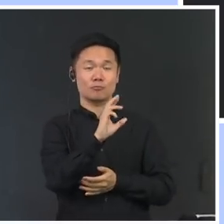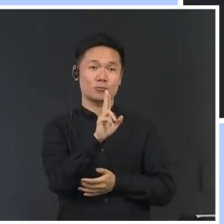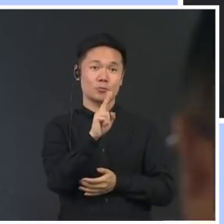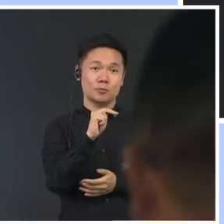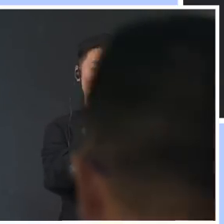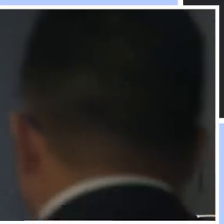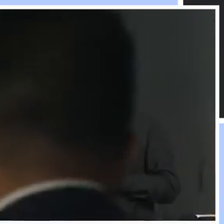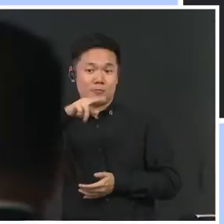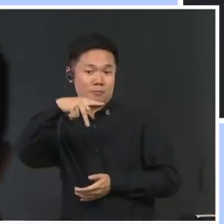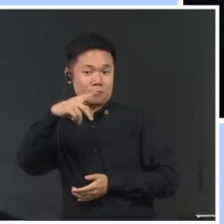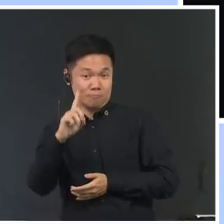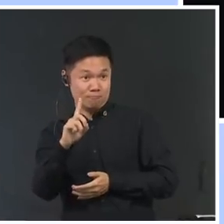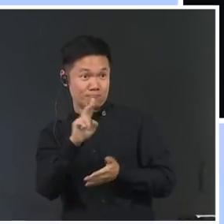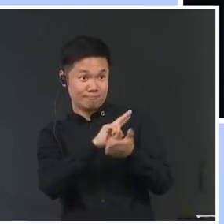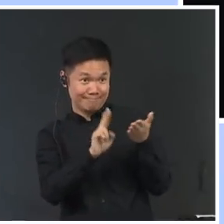Thank you very much.